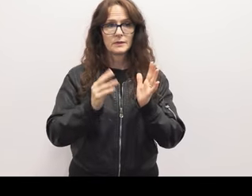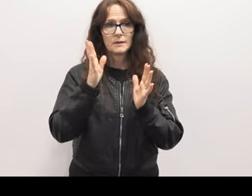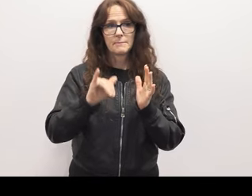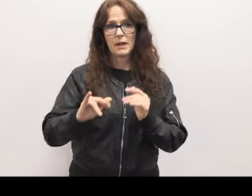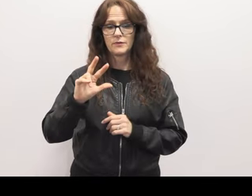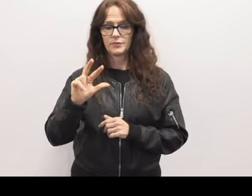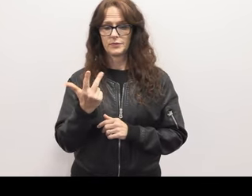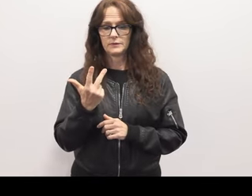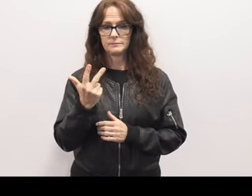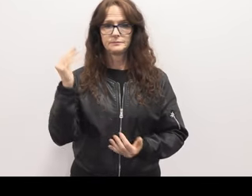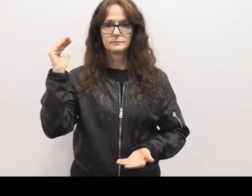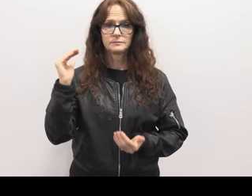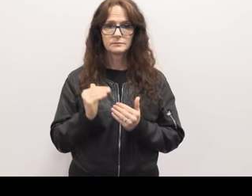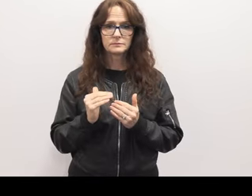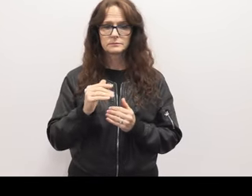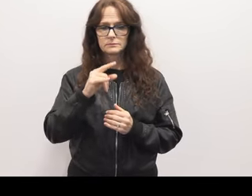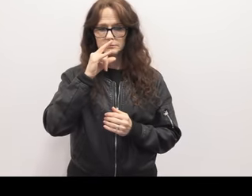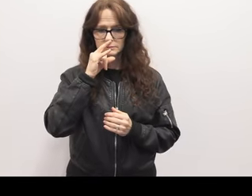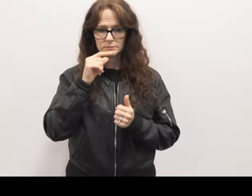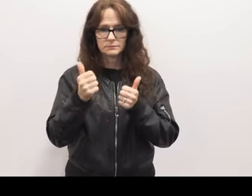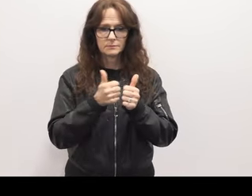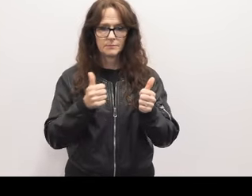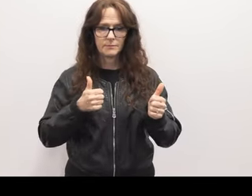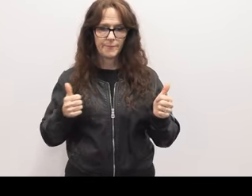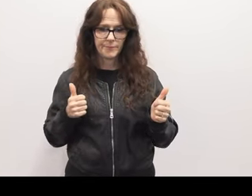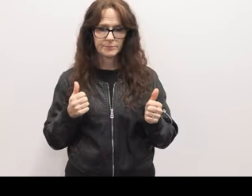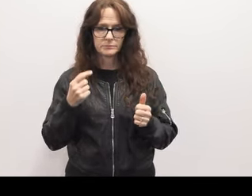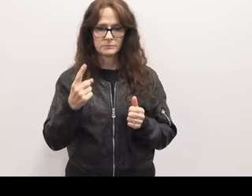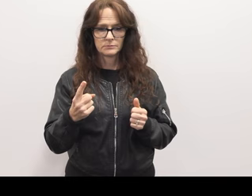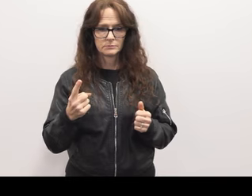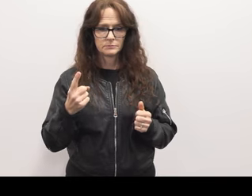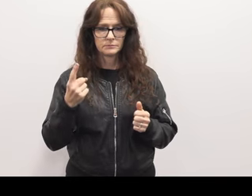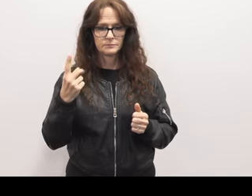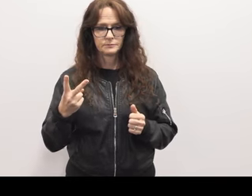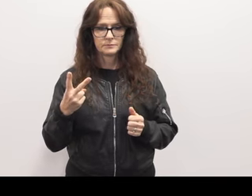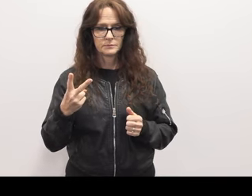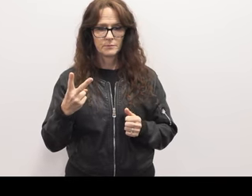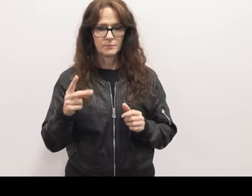the less kids we'd have behind one or even two grade levels.